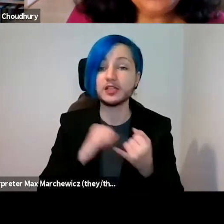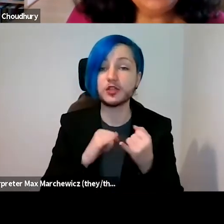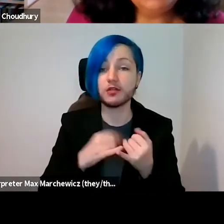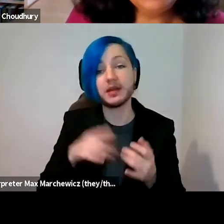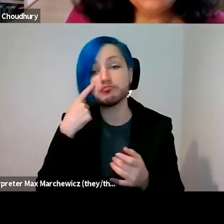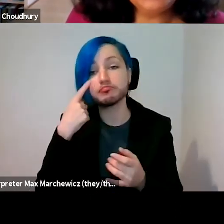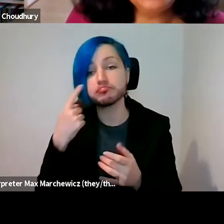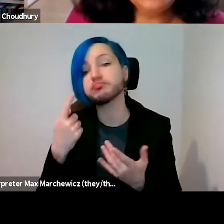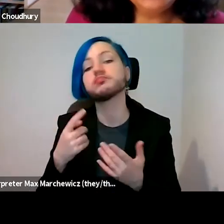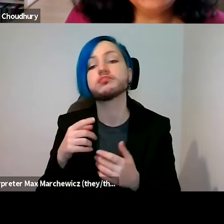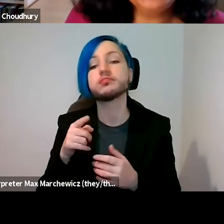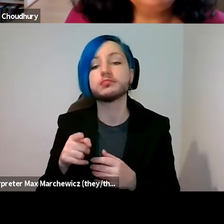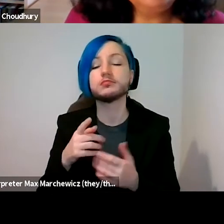which he called The Surgeon's Daughter.